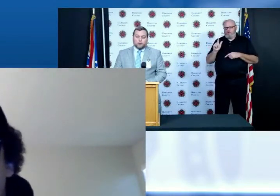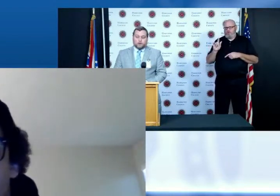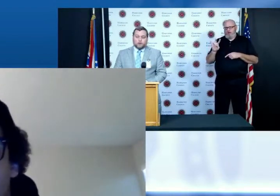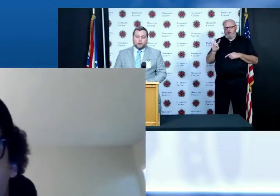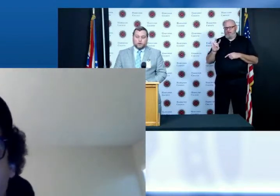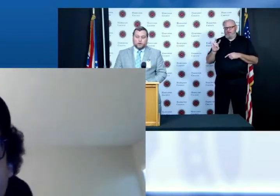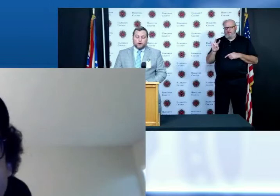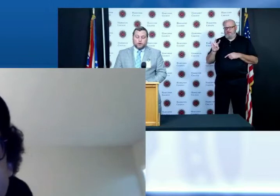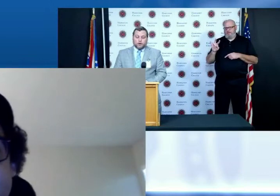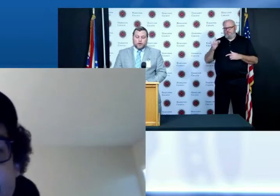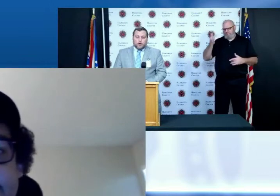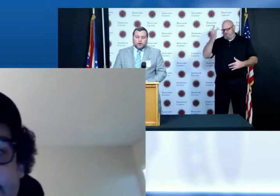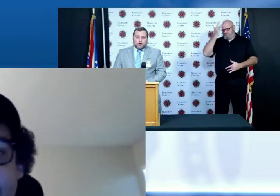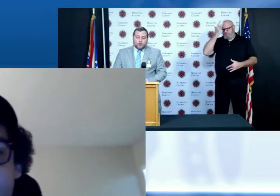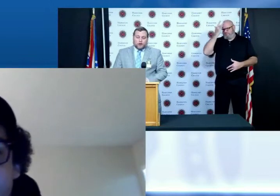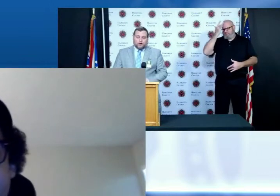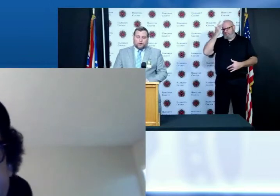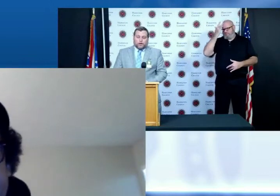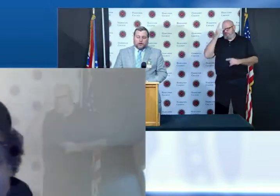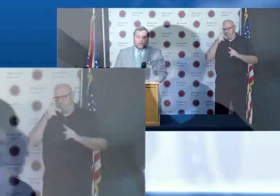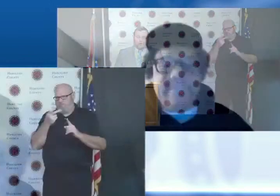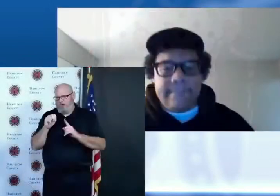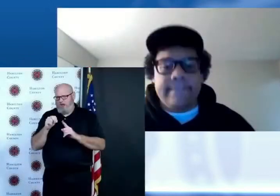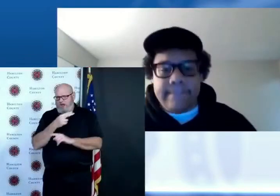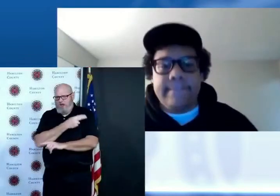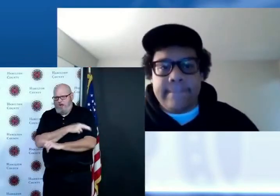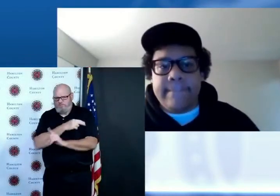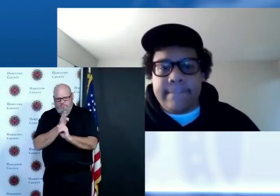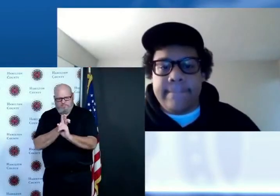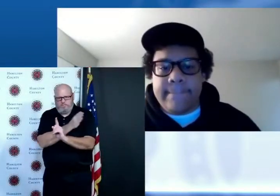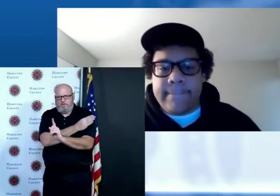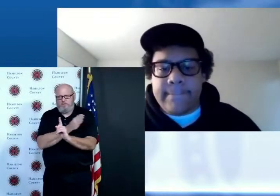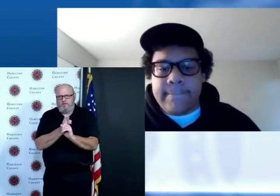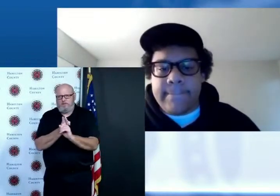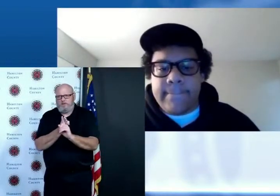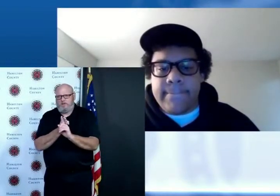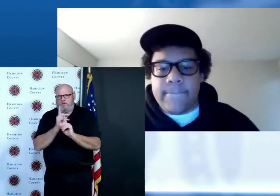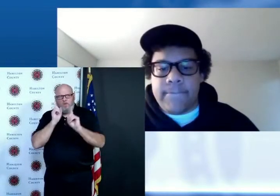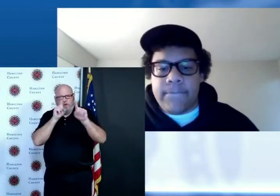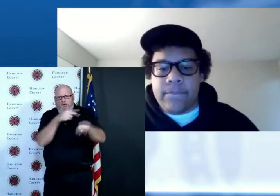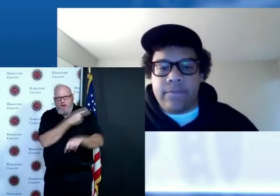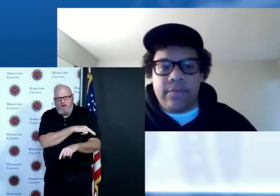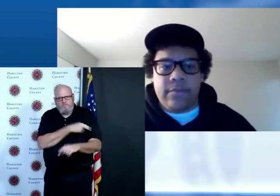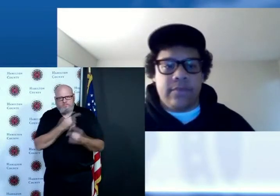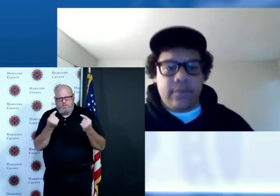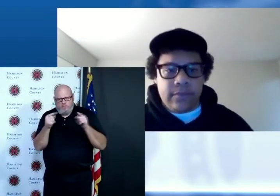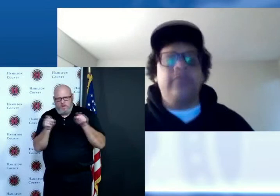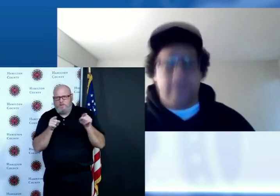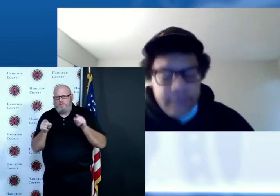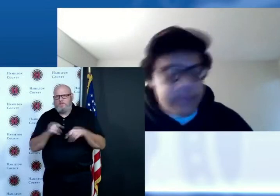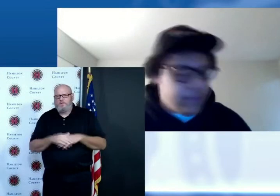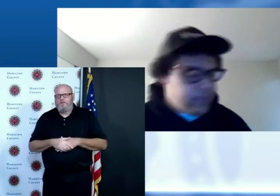one time no I don't you know often what happens is people progress through the illness so folks